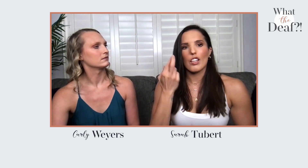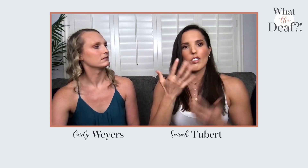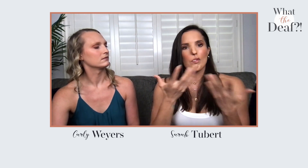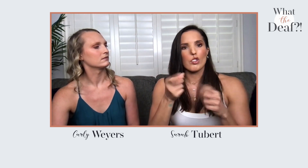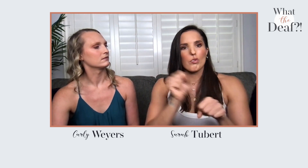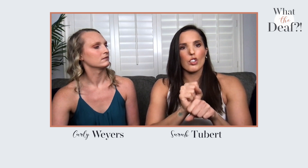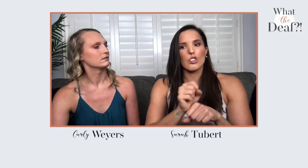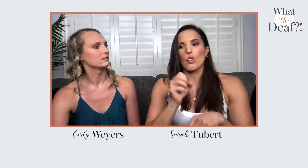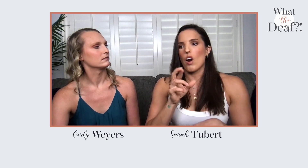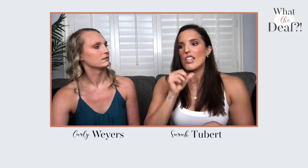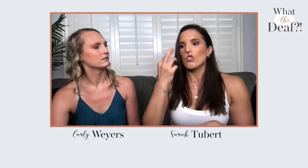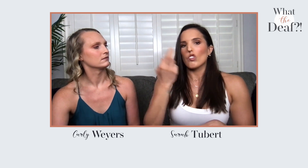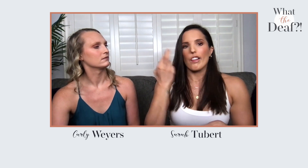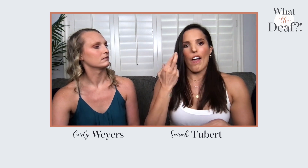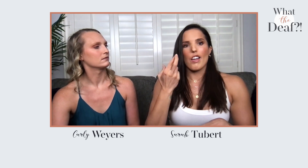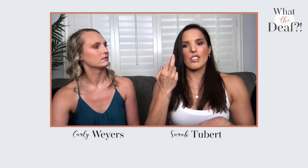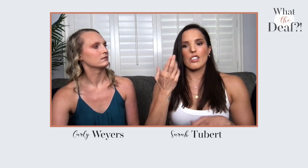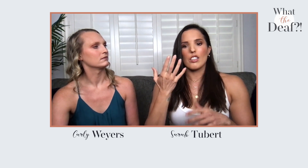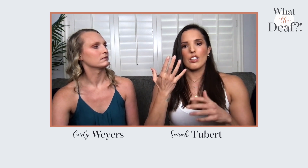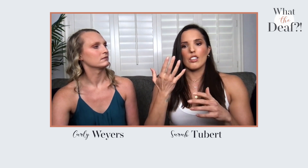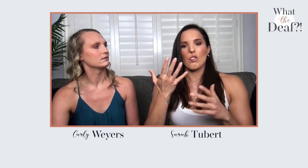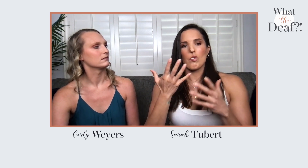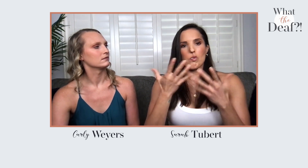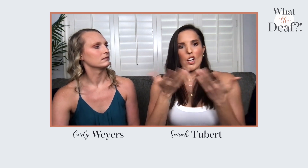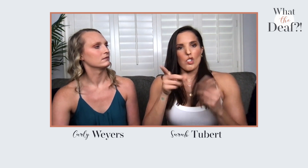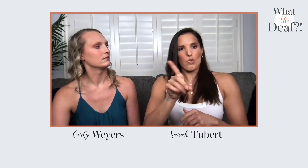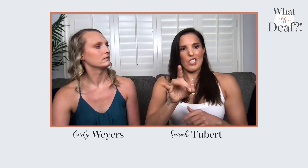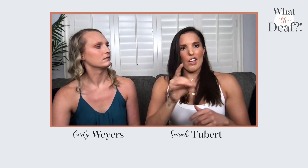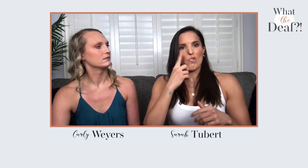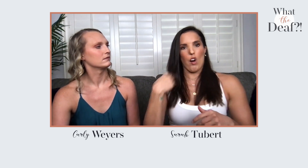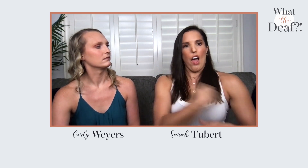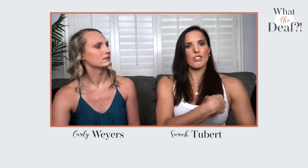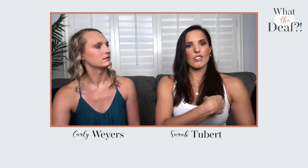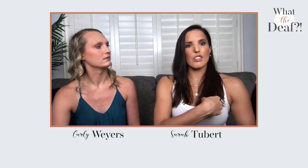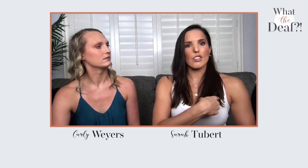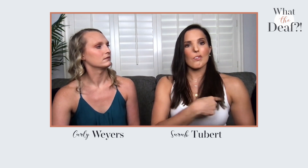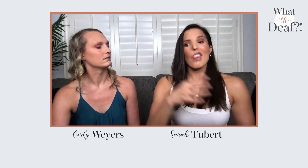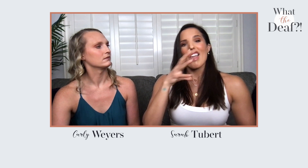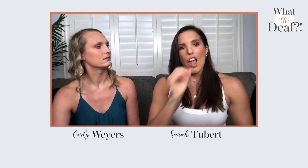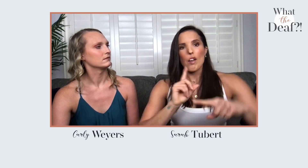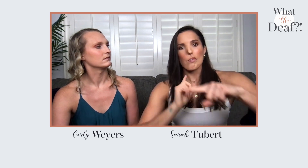how much work you had to put in and how much you had to do for us." And not only that,